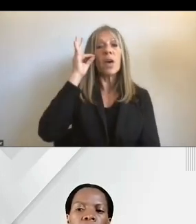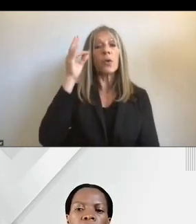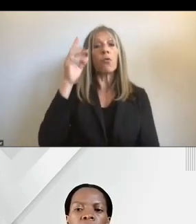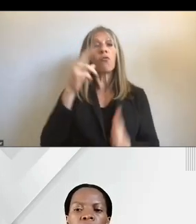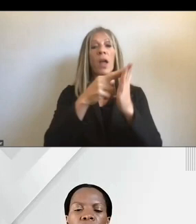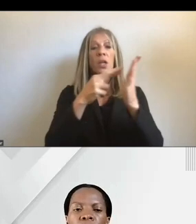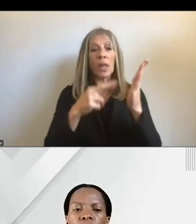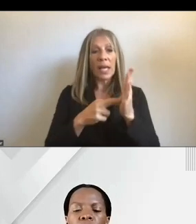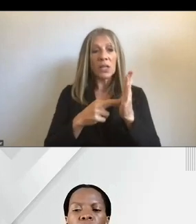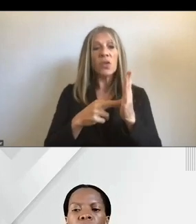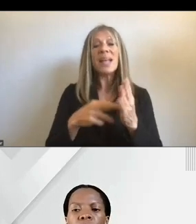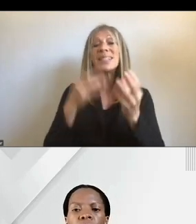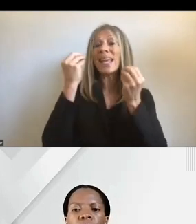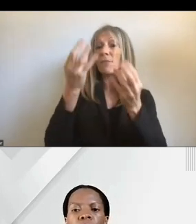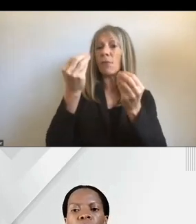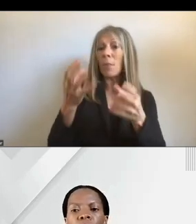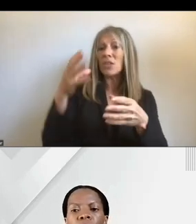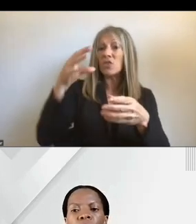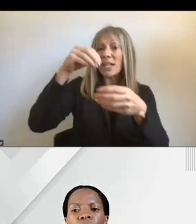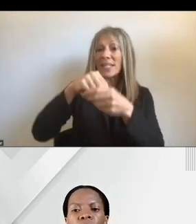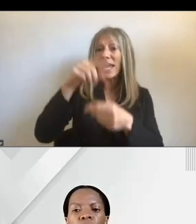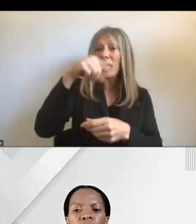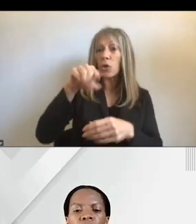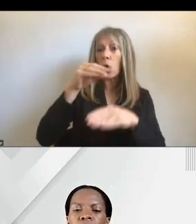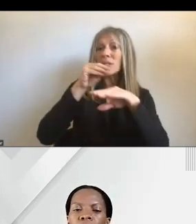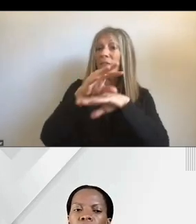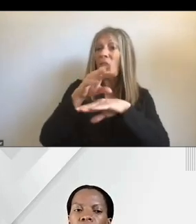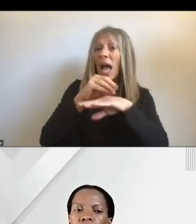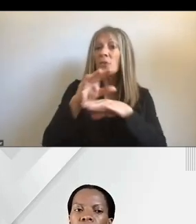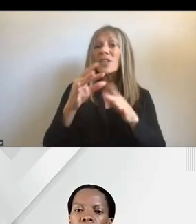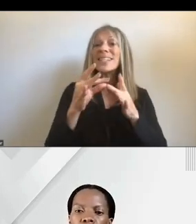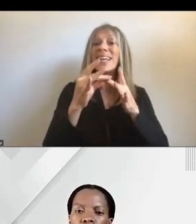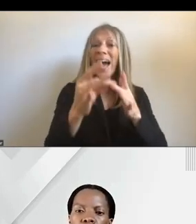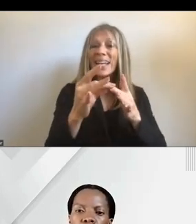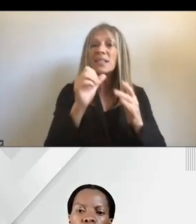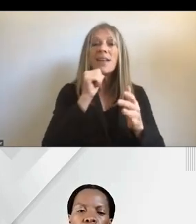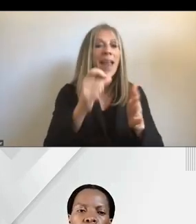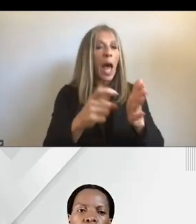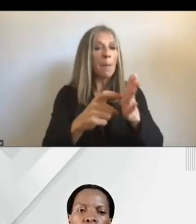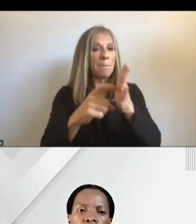as the information contained in those advisories is guidance - not mandatory requirements.